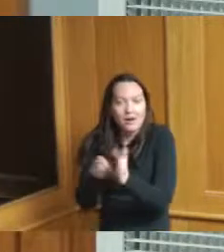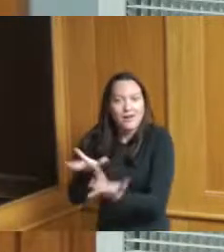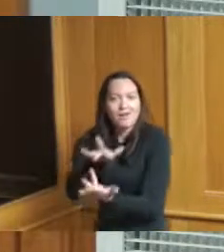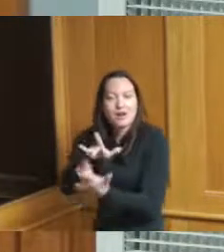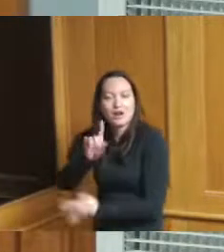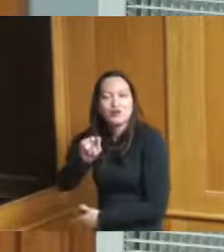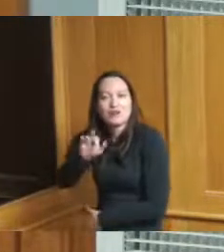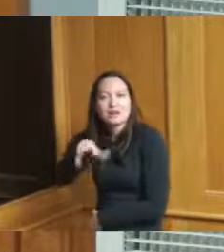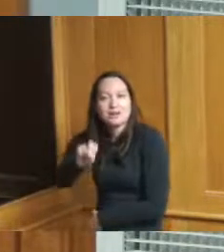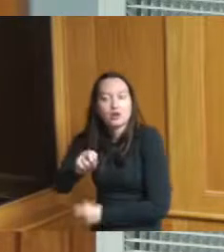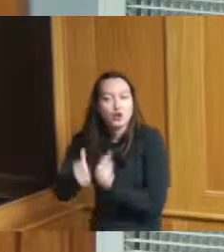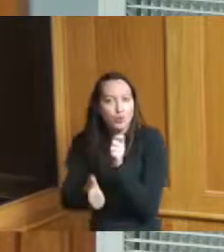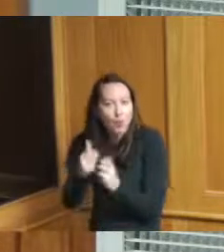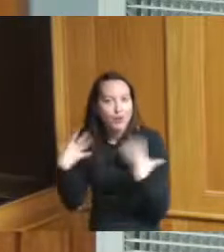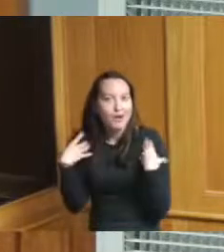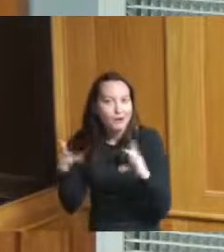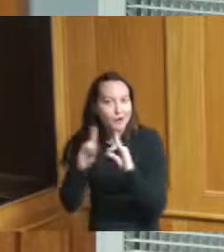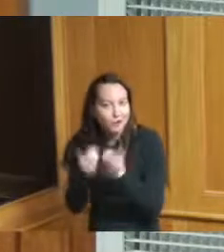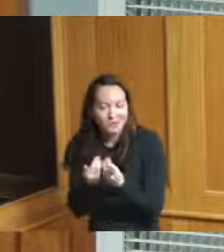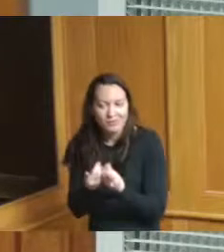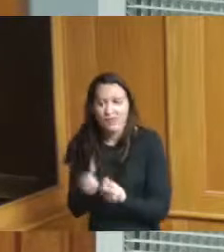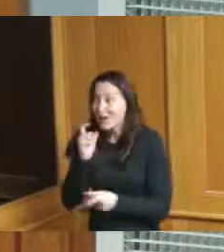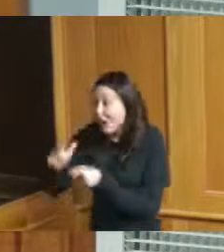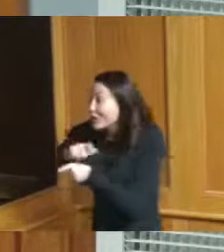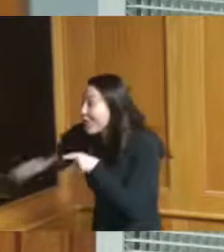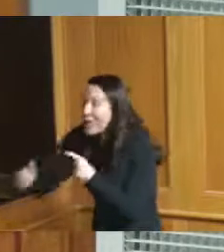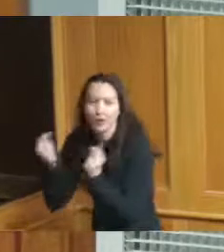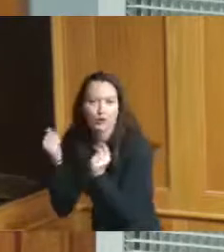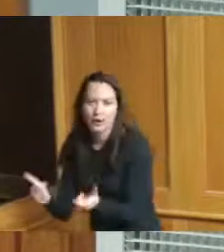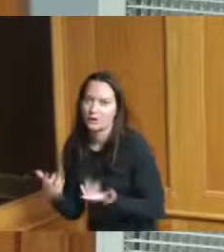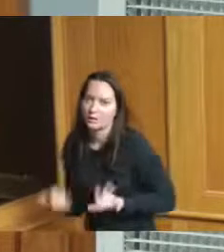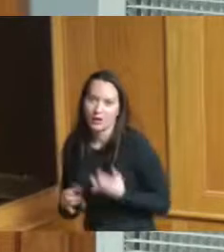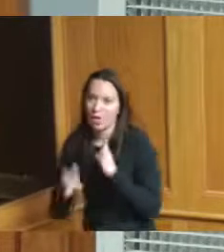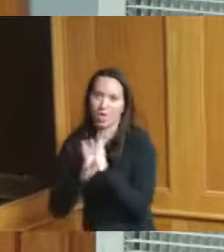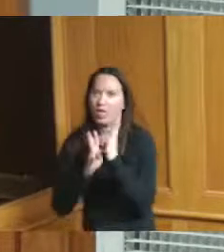most local health departments they're not calling you quickly right now because there are so many